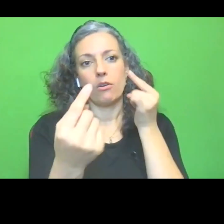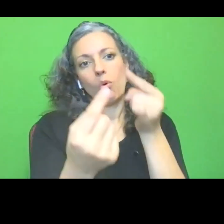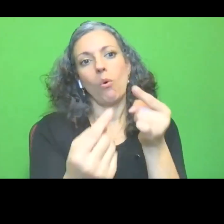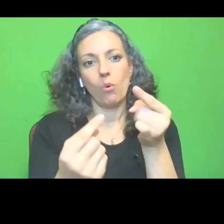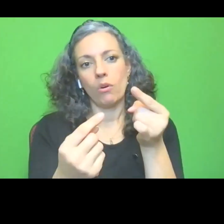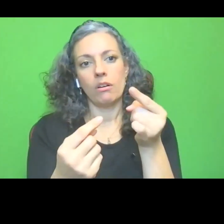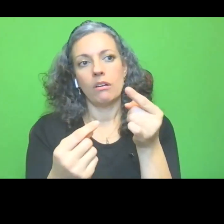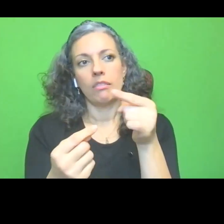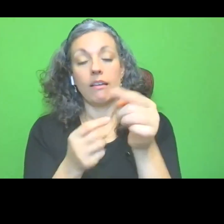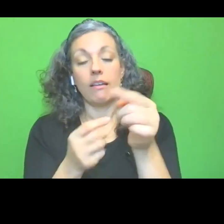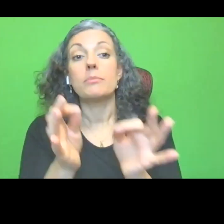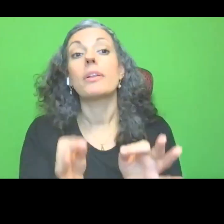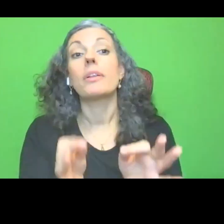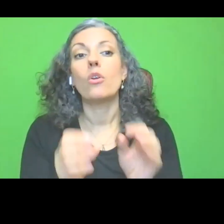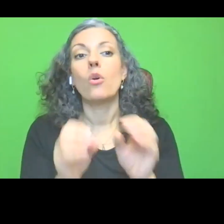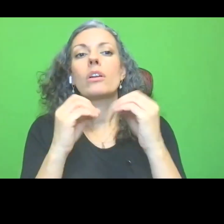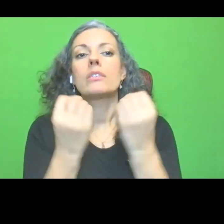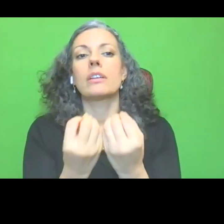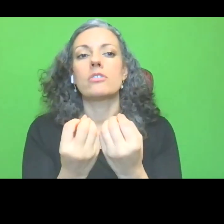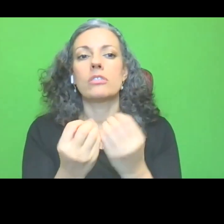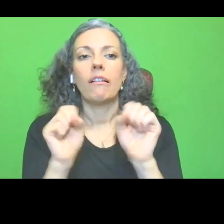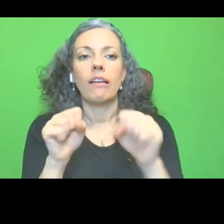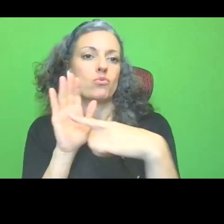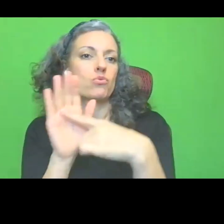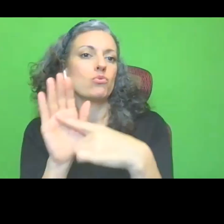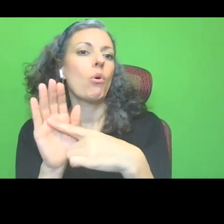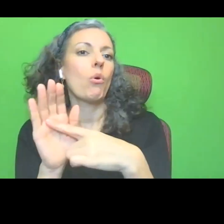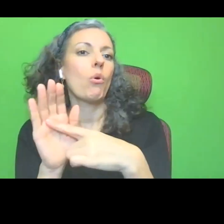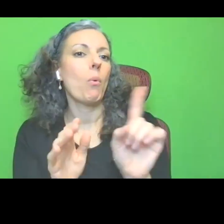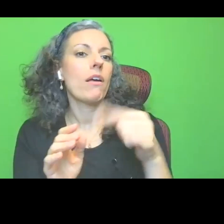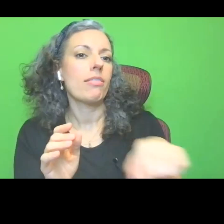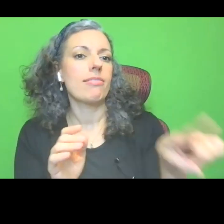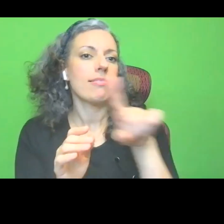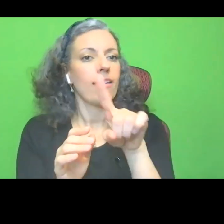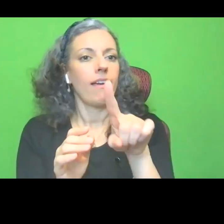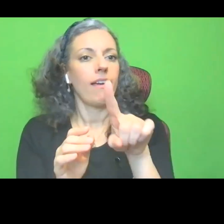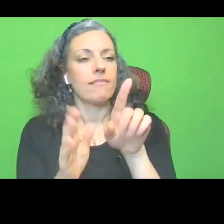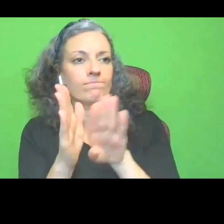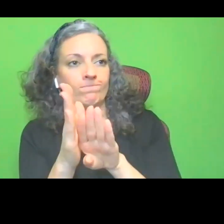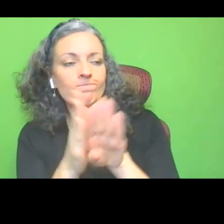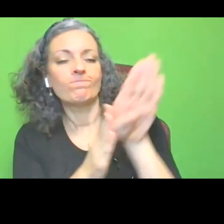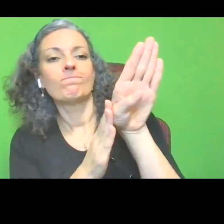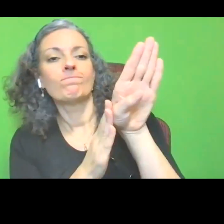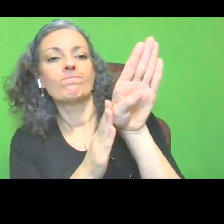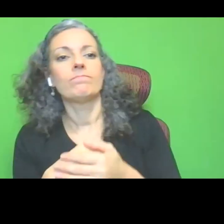for organizations to show where they're making advancement.